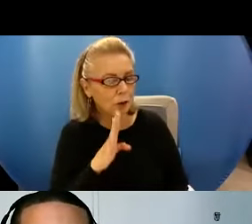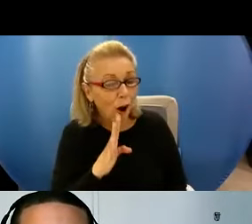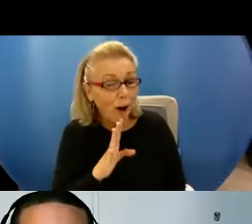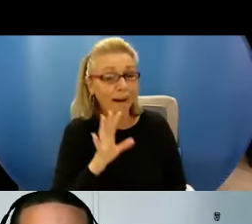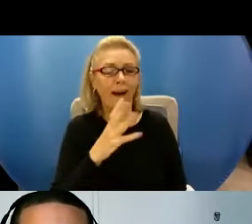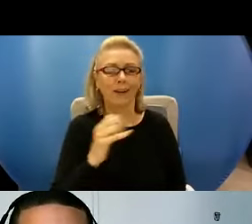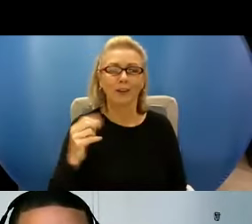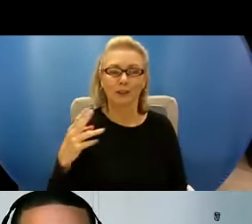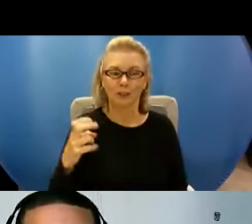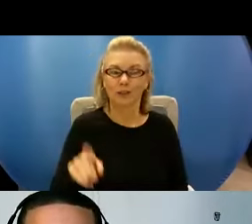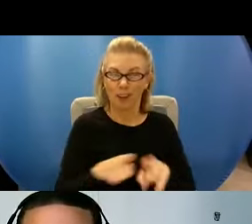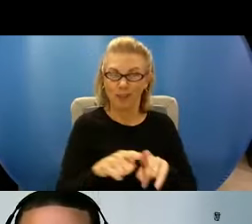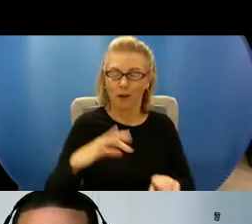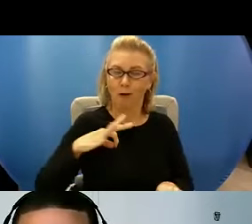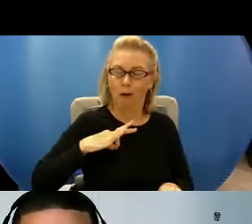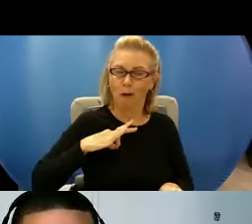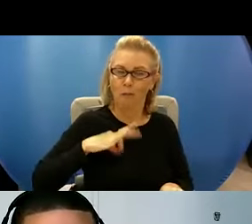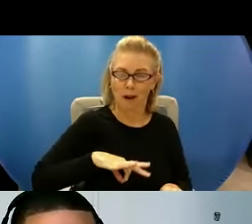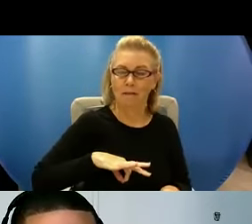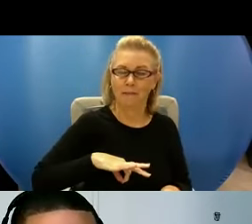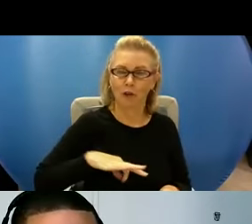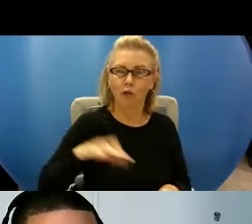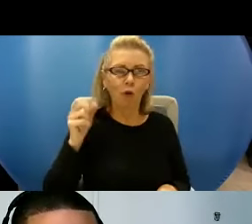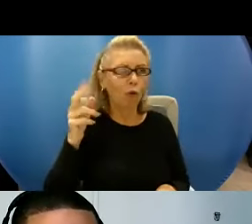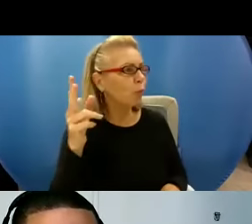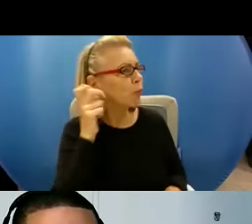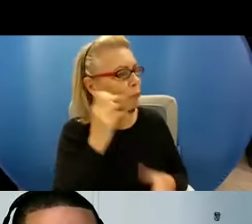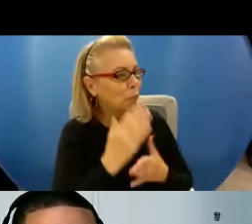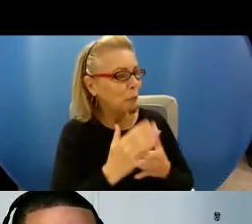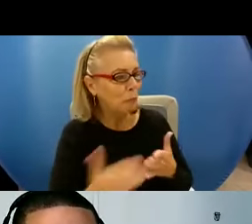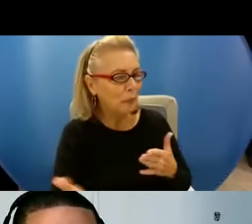the way that she was able to hear and for one of the things which she did not know that the